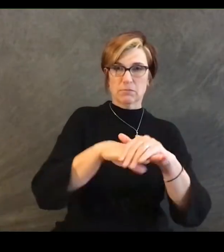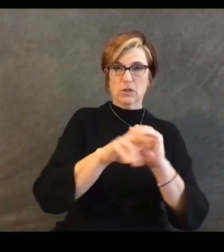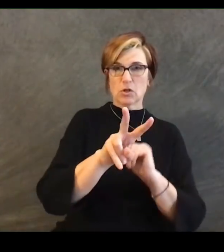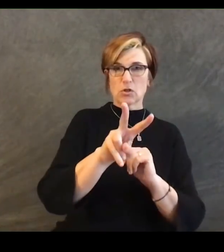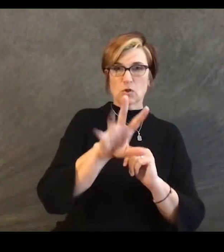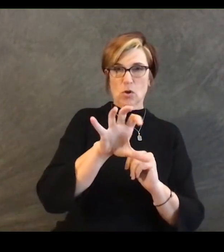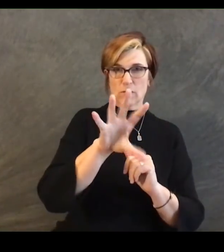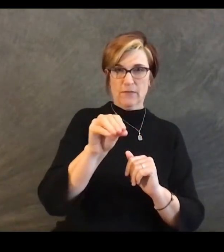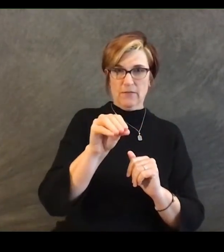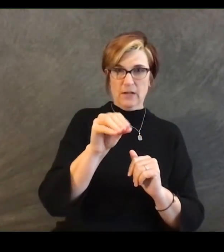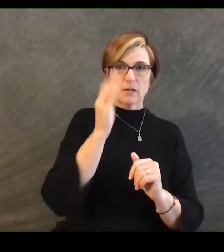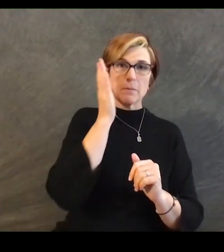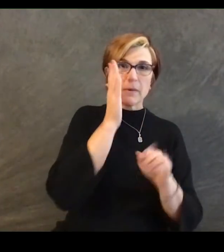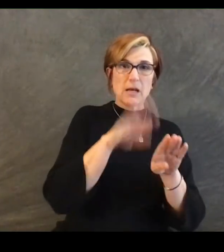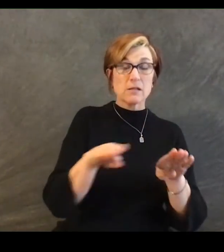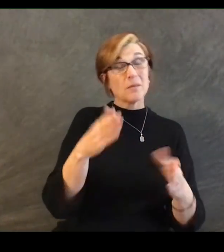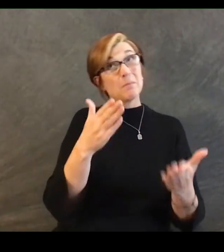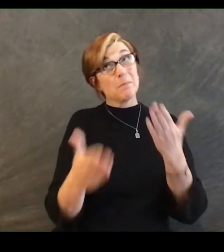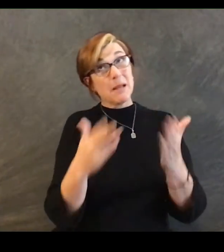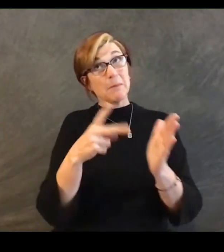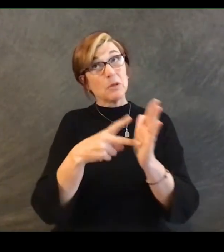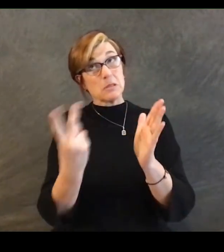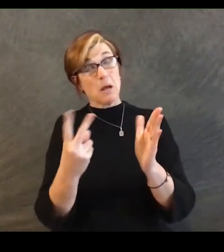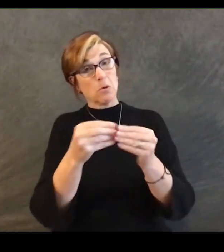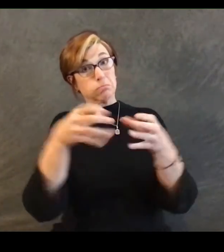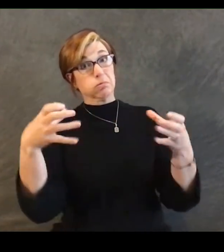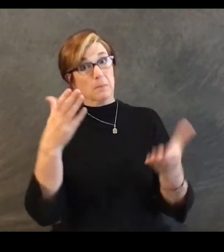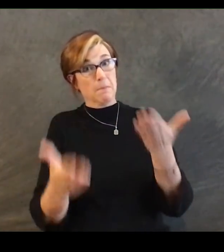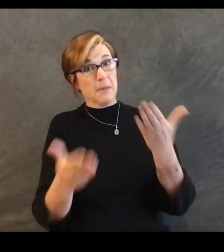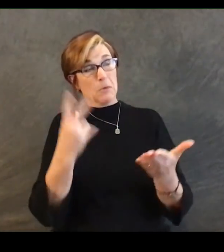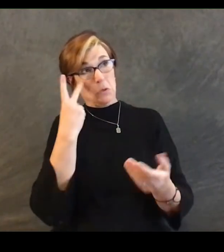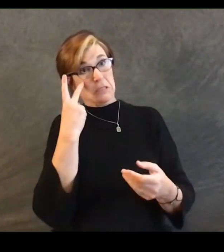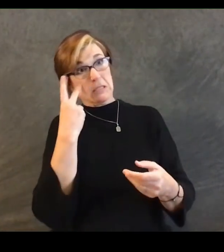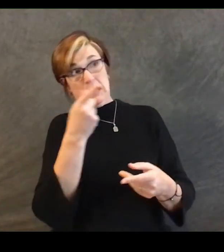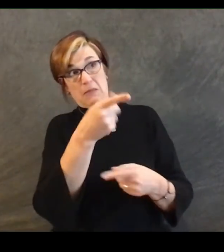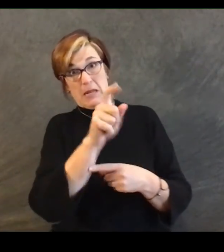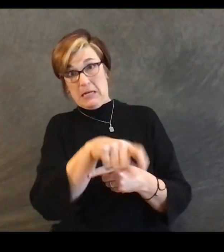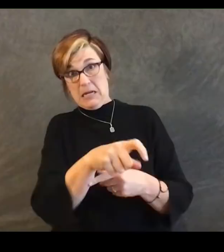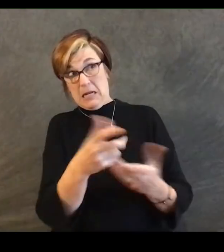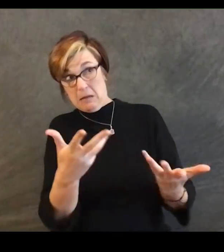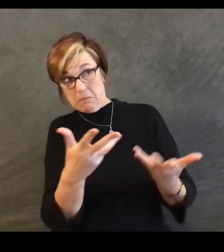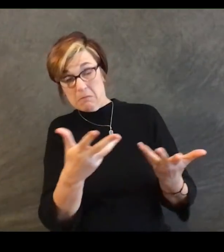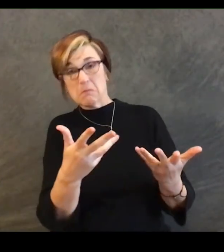soon depending on the need they're doing a good job with with beds in Michigan